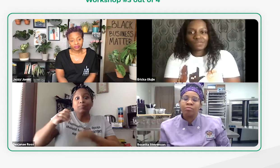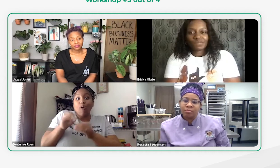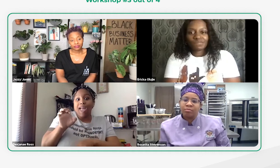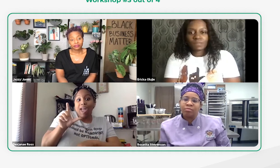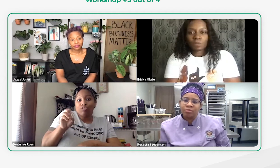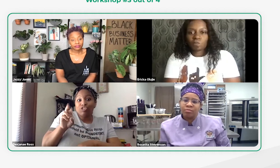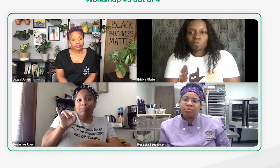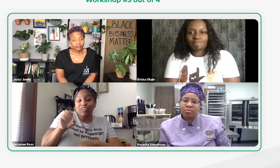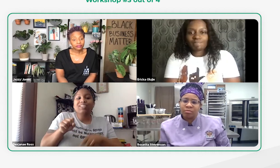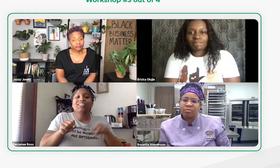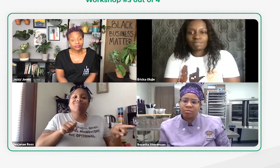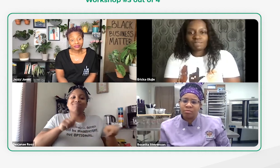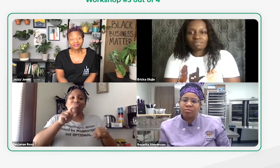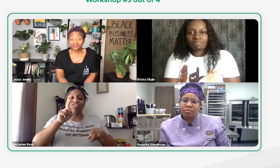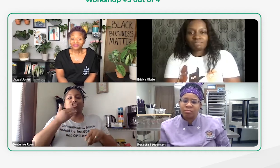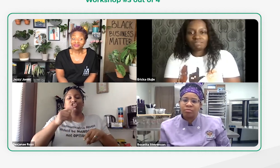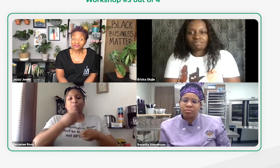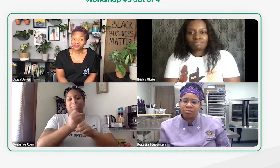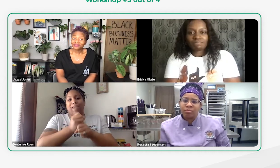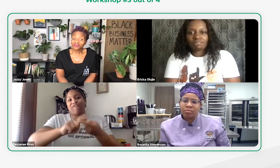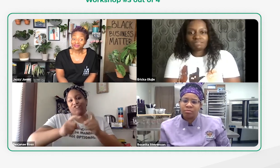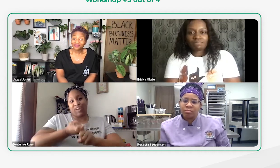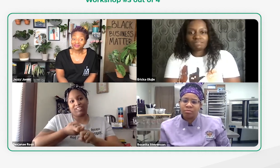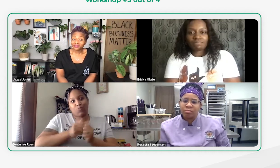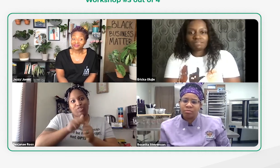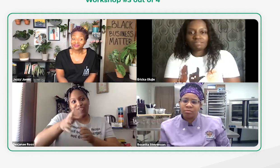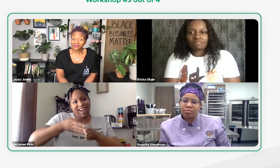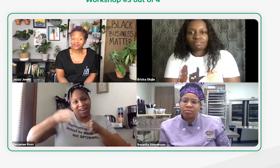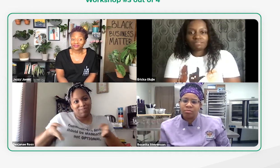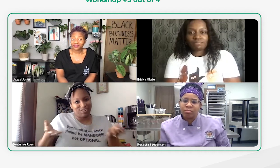they will work with you and provide things to you. For example, if they can provide you -- I